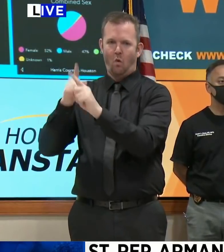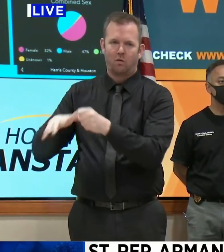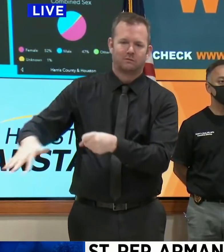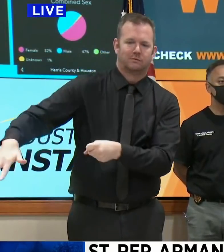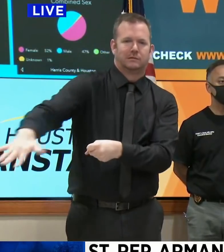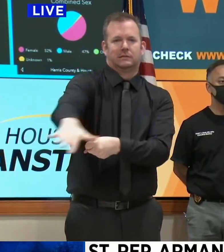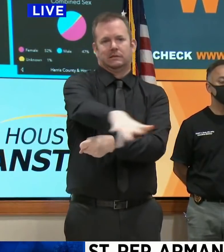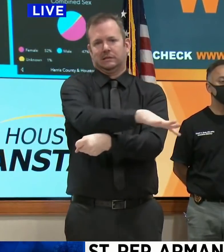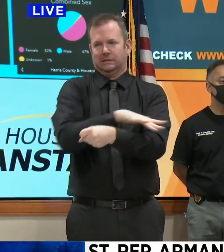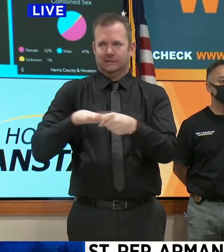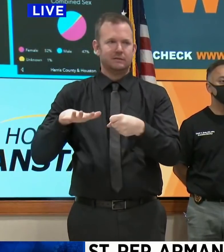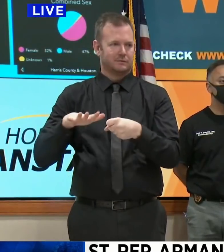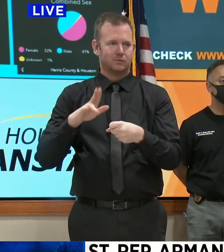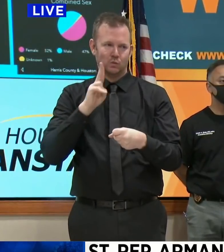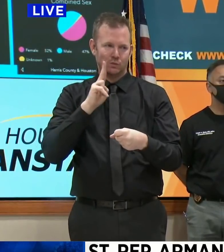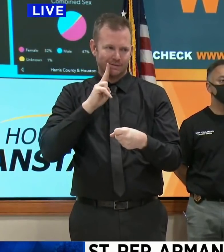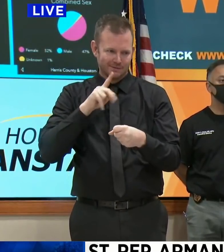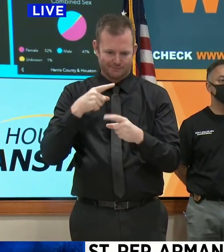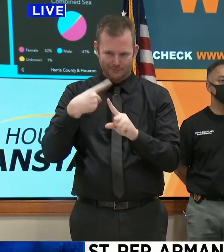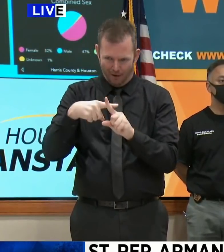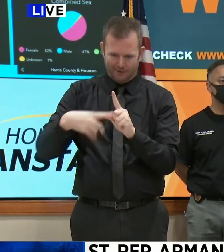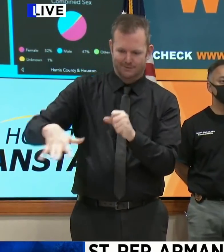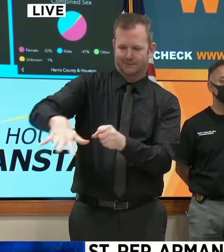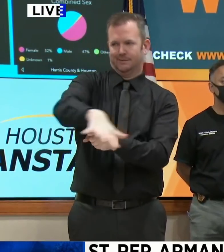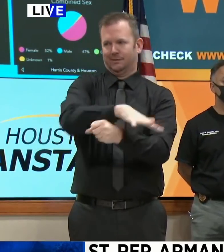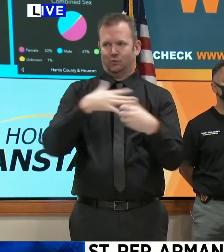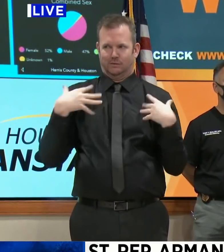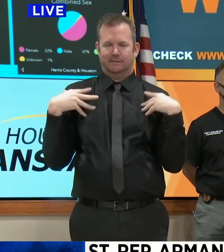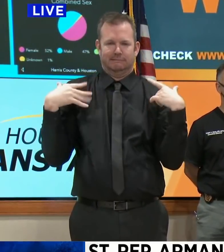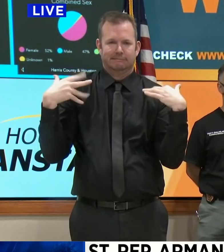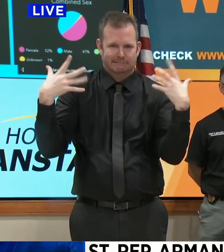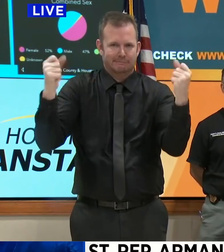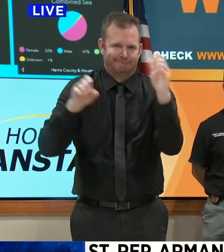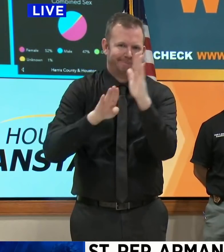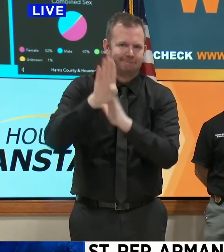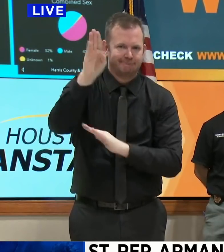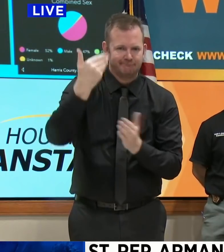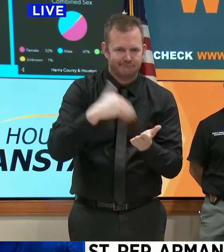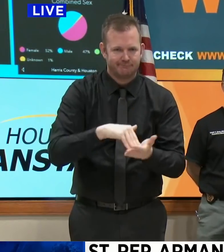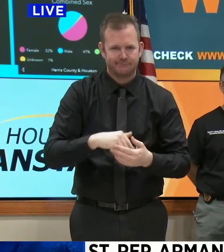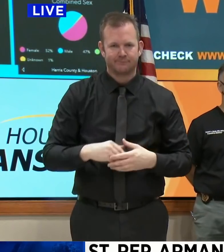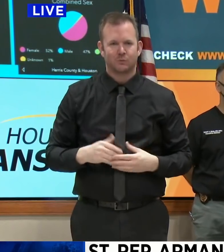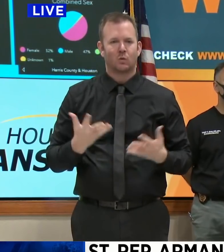and Mary Turner for their a collaborative effort in collaborative effort in trying to get to get our trying to get to get our region back to But I just